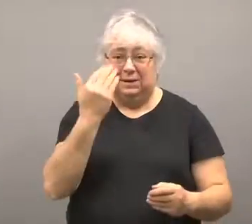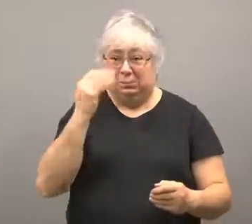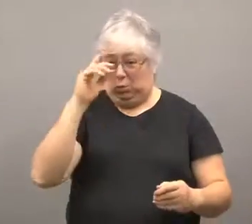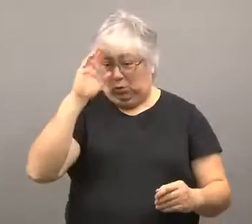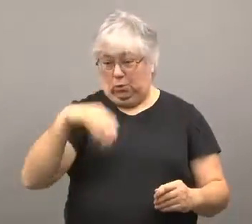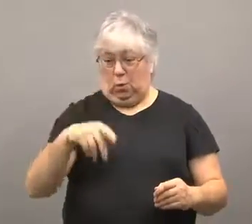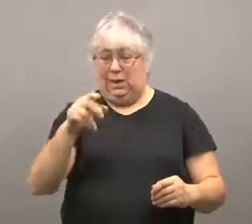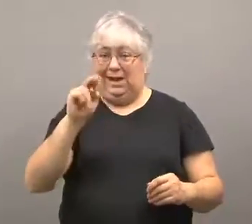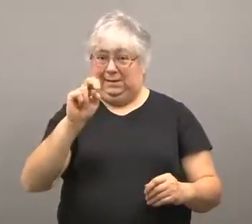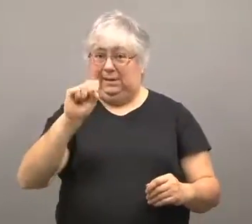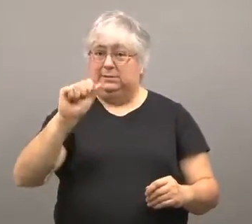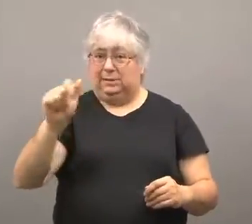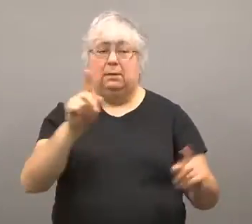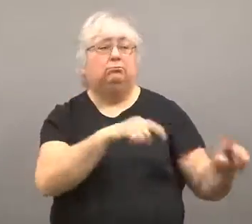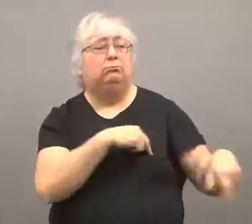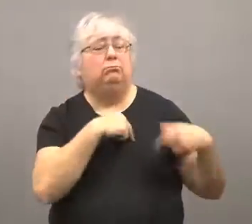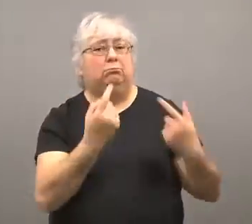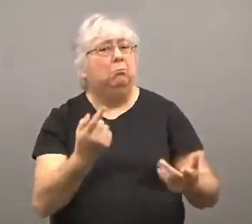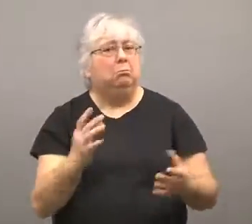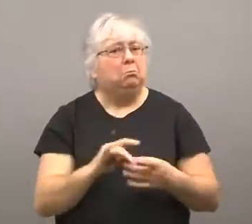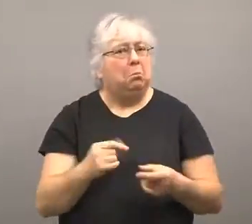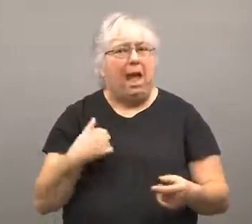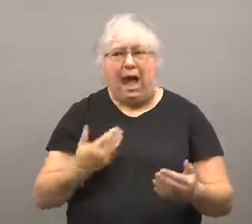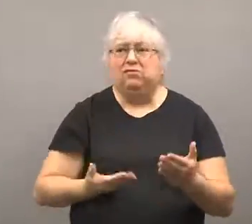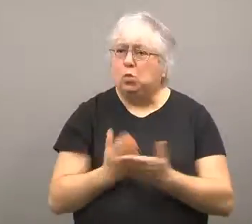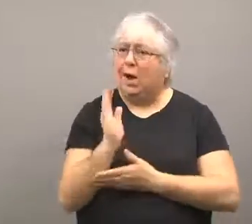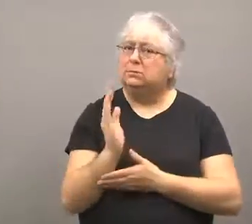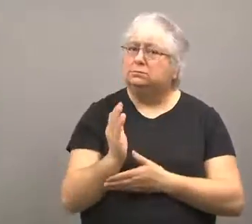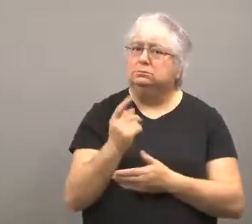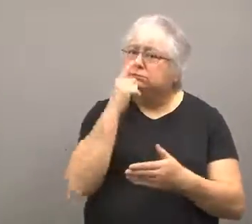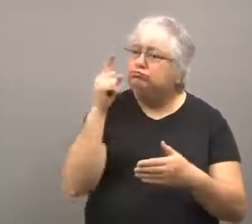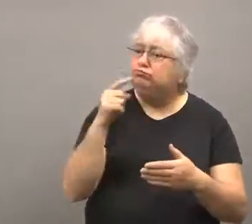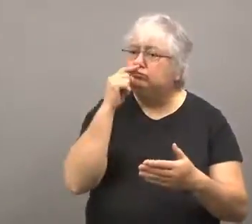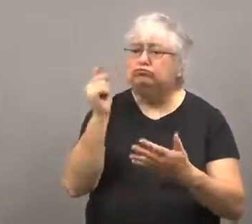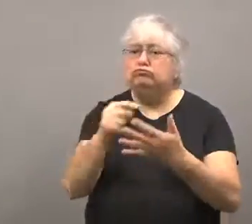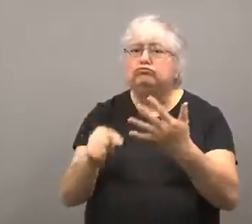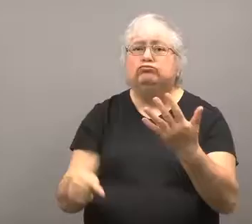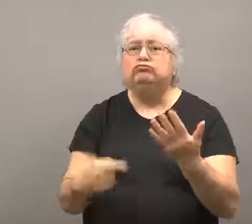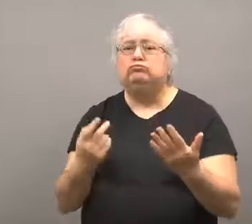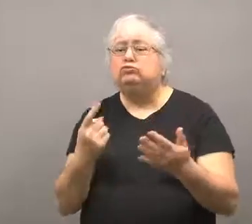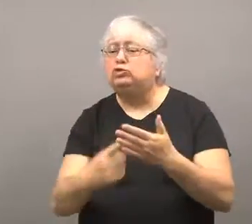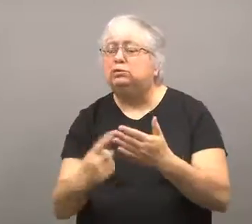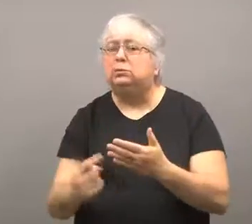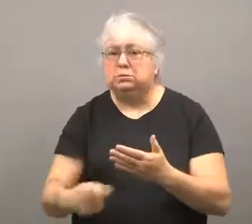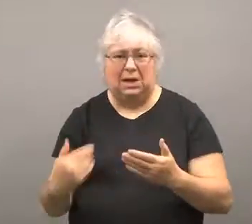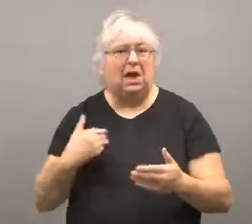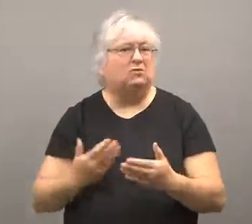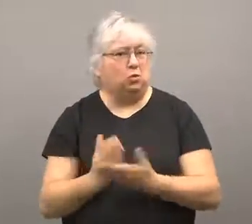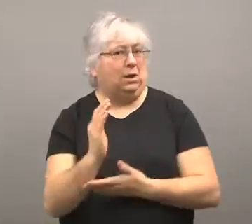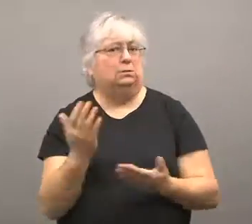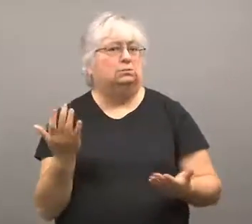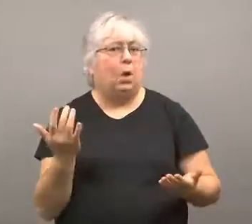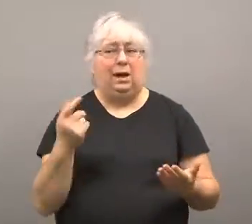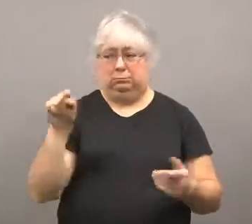That's because the NSA has claimed it has the right to check all these records